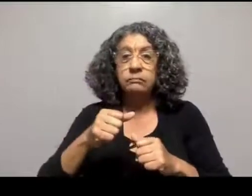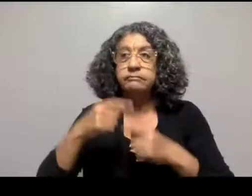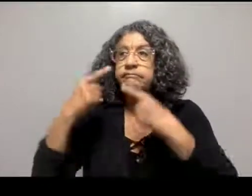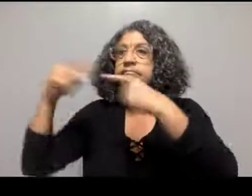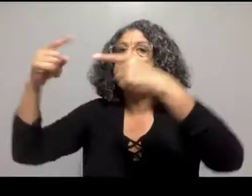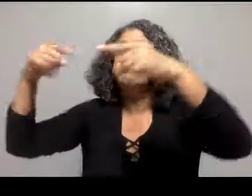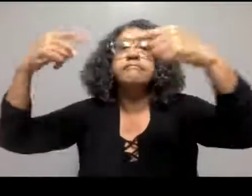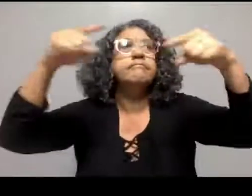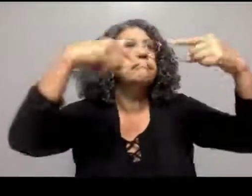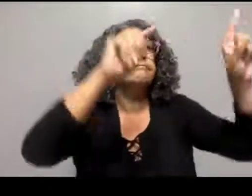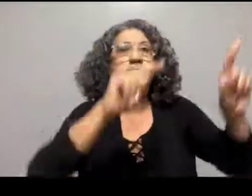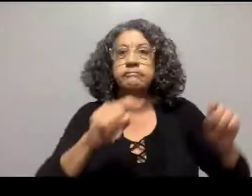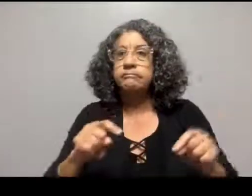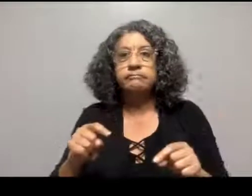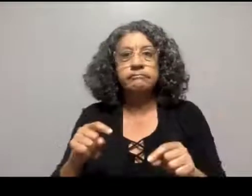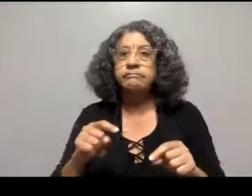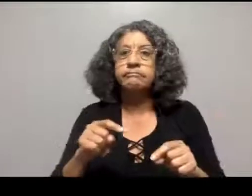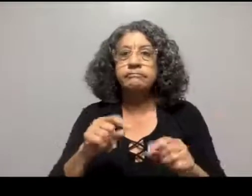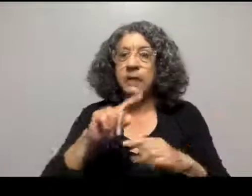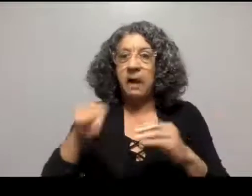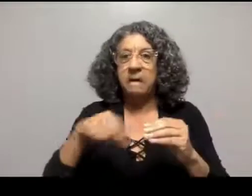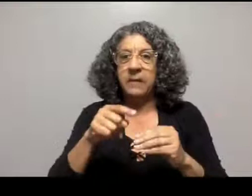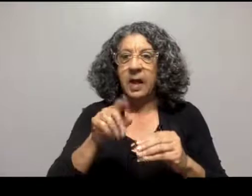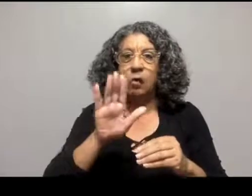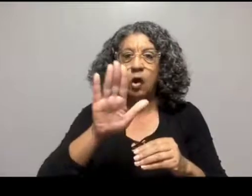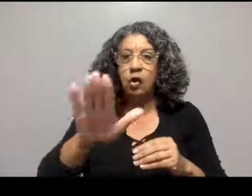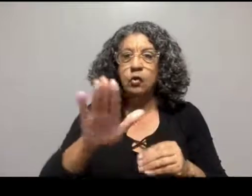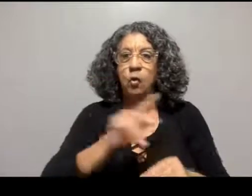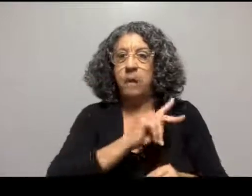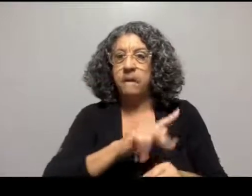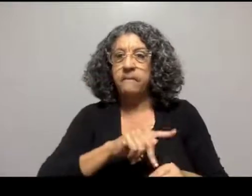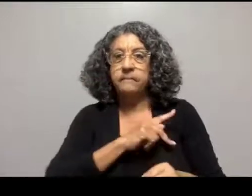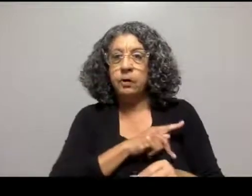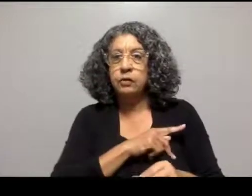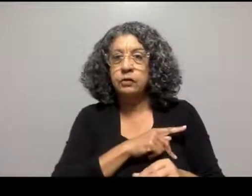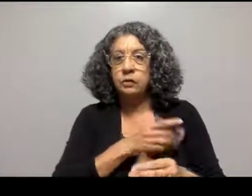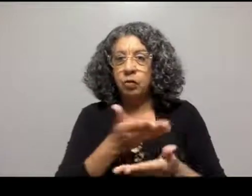The company cannot release your personal information